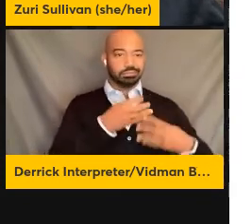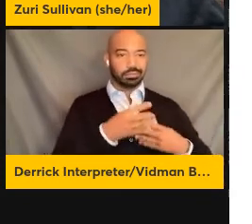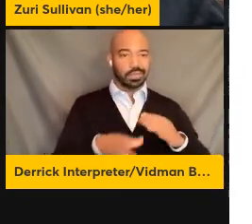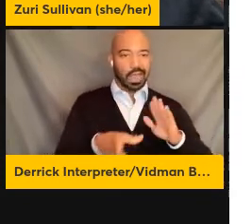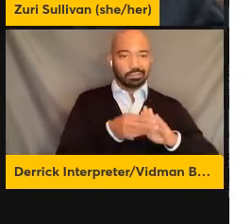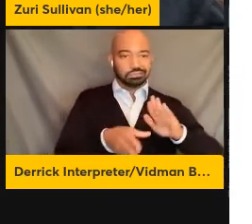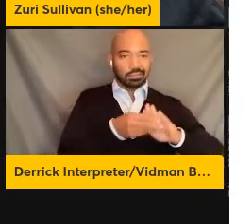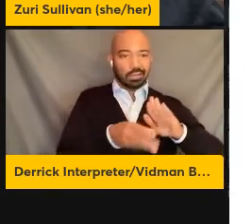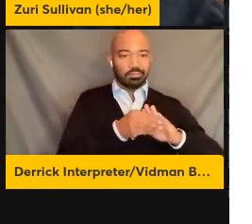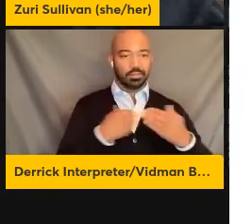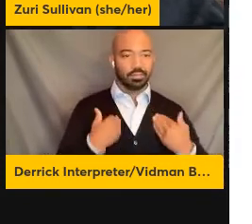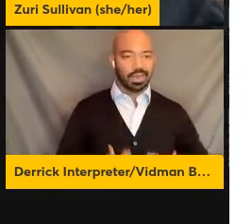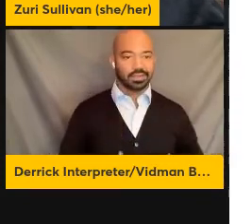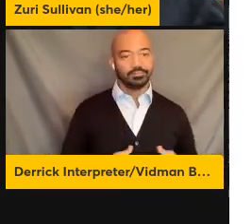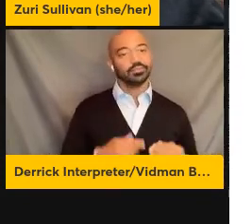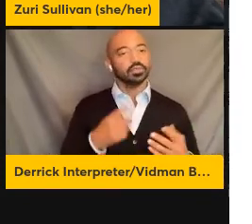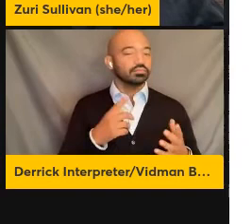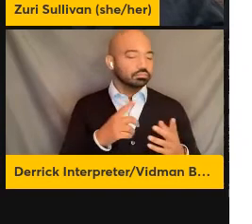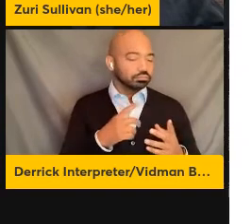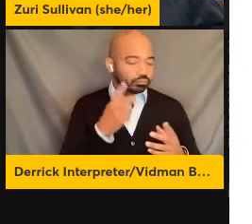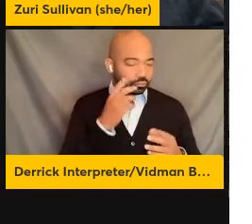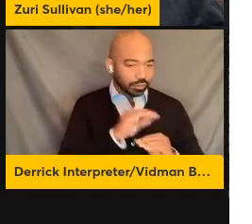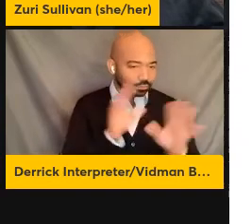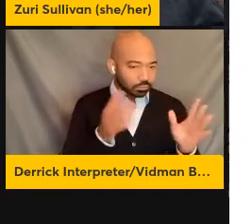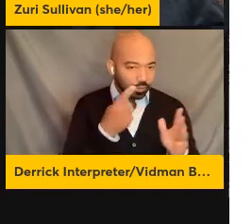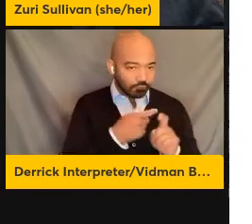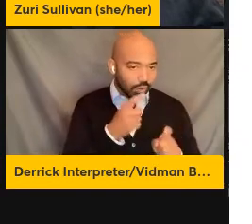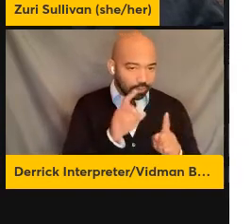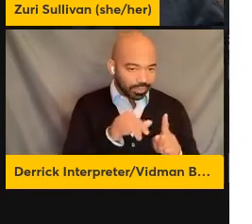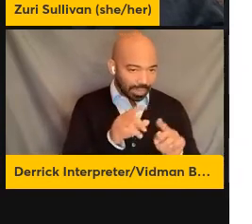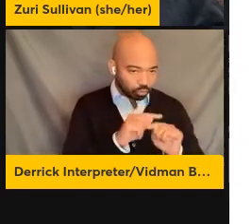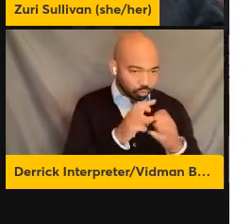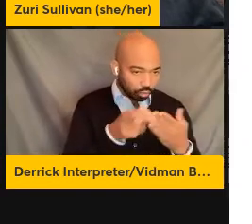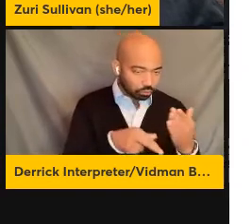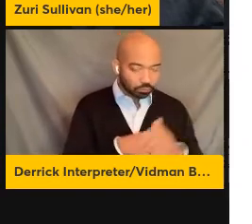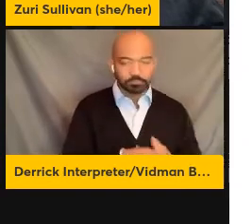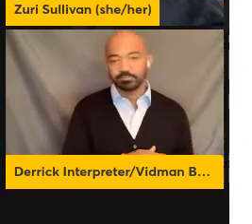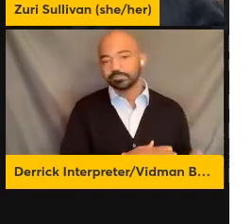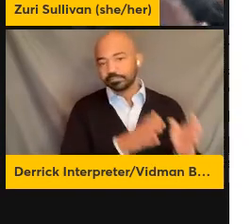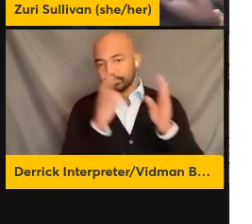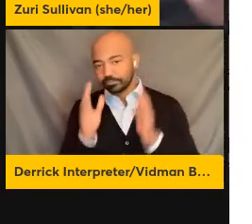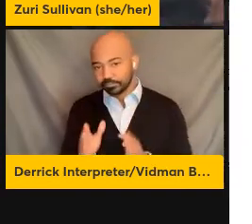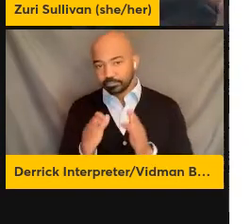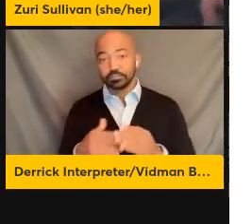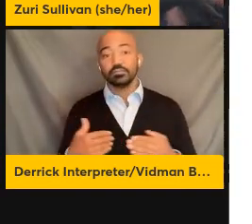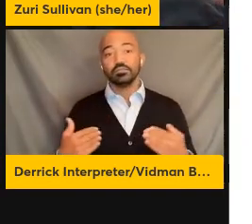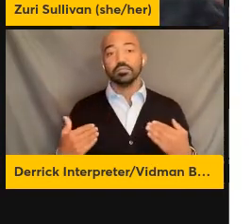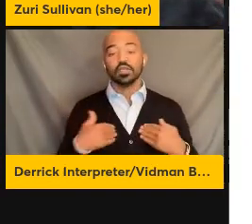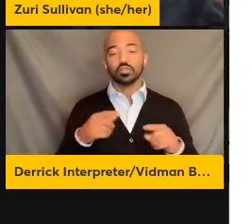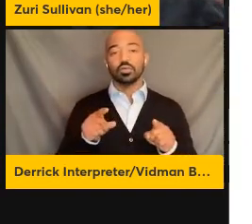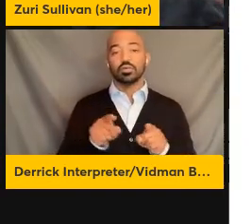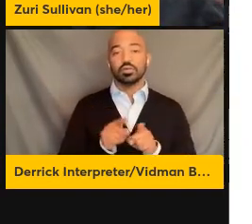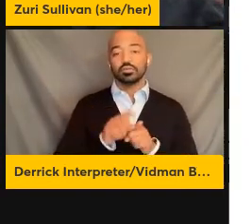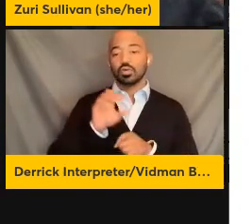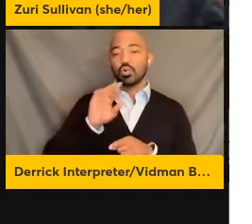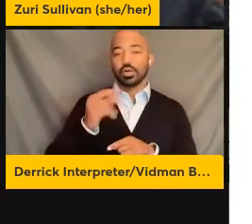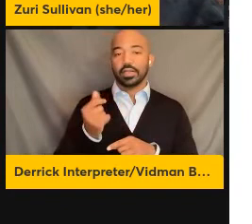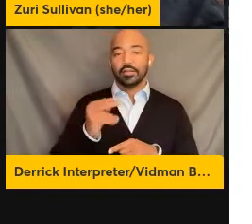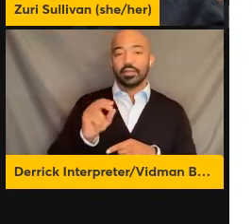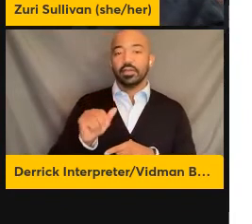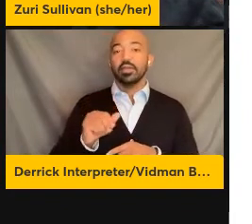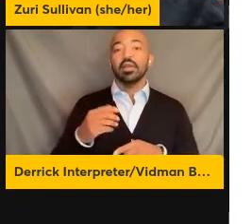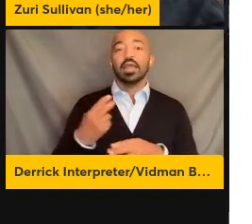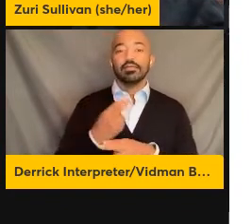expect given the transcription results. Next, we quantified organismal metabolism using metabolic cages. And we can measure